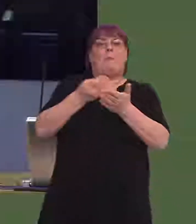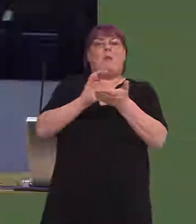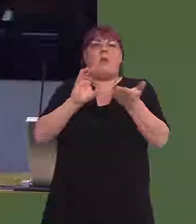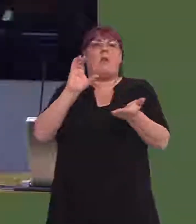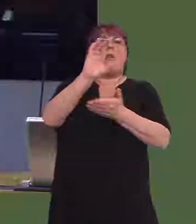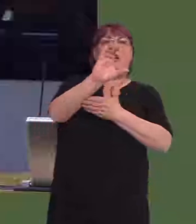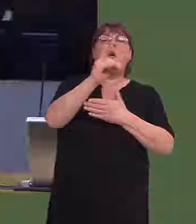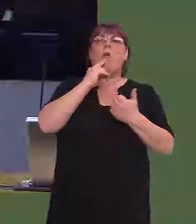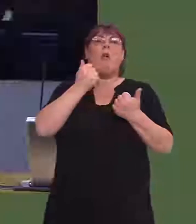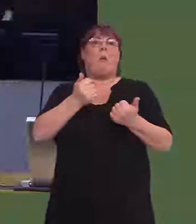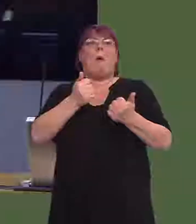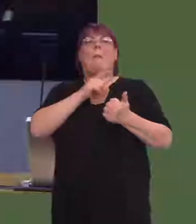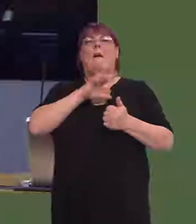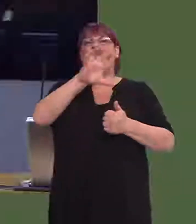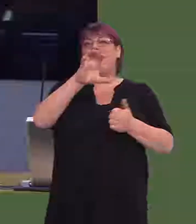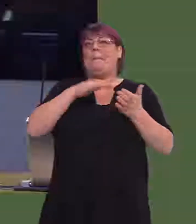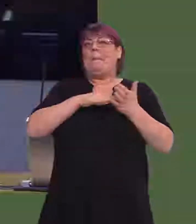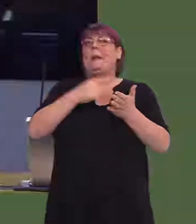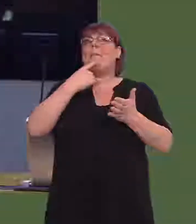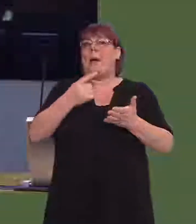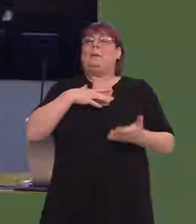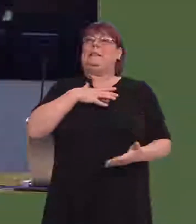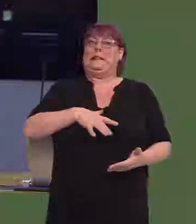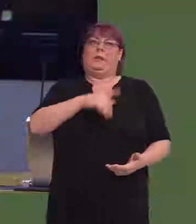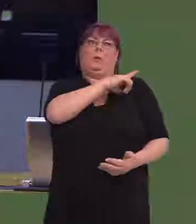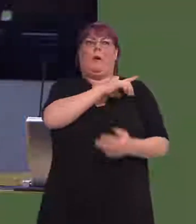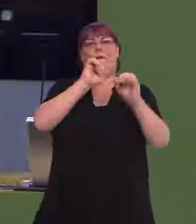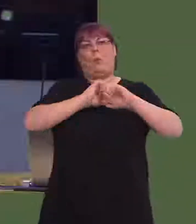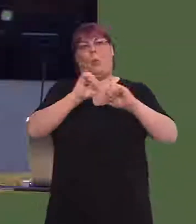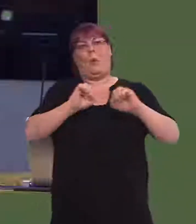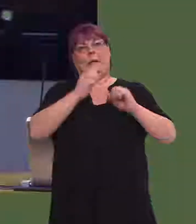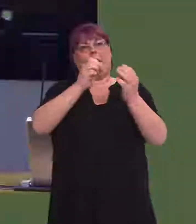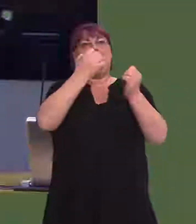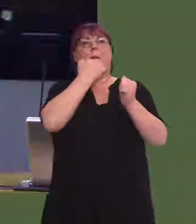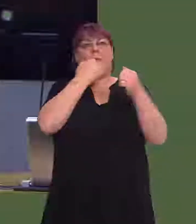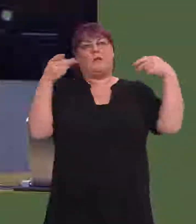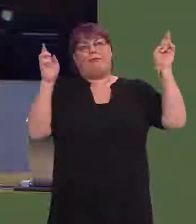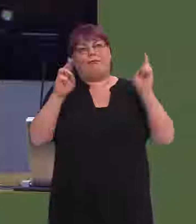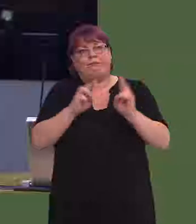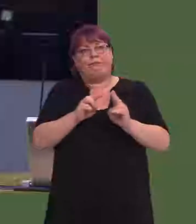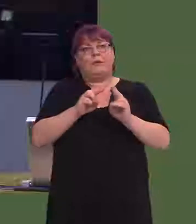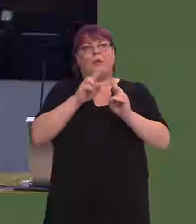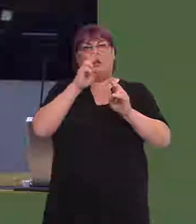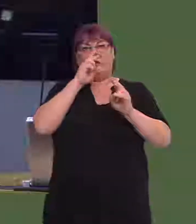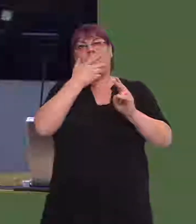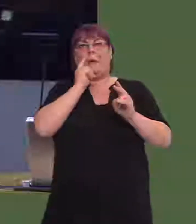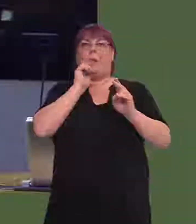that maybe up to £50 million is what's needed to bring waiting lists down to within their 36-week target.